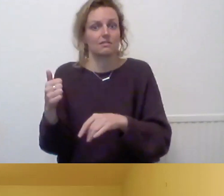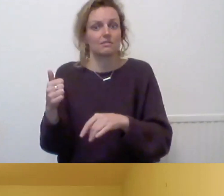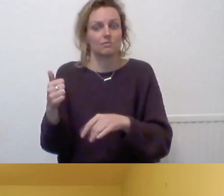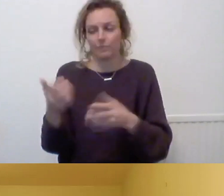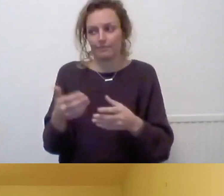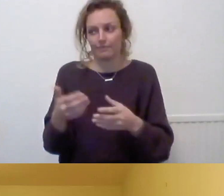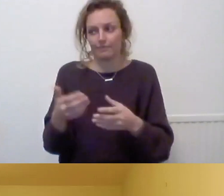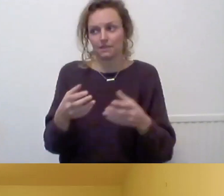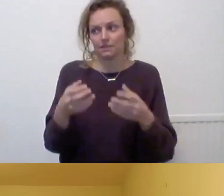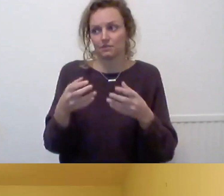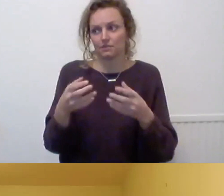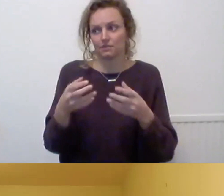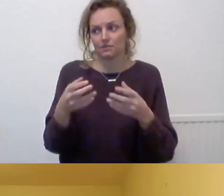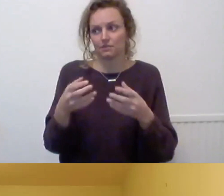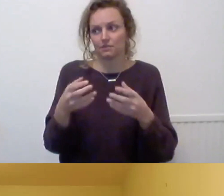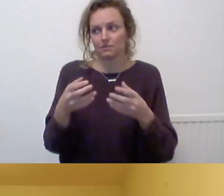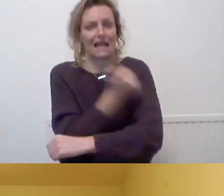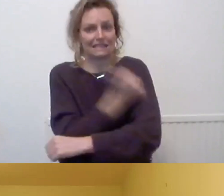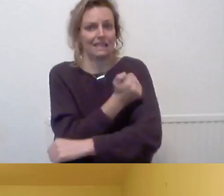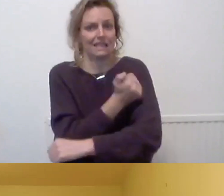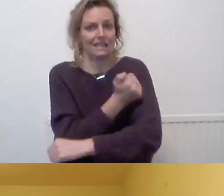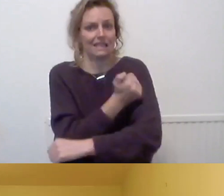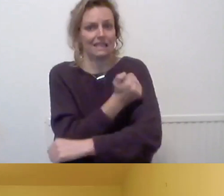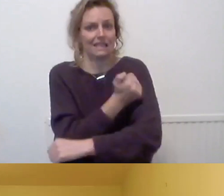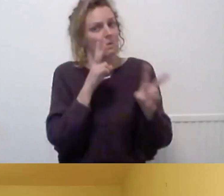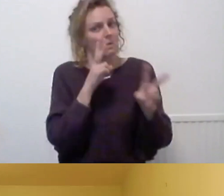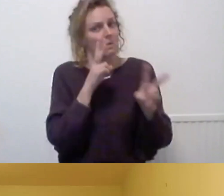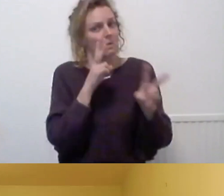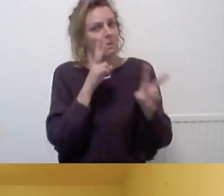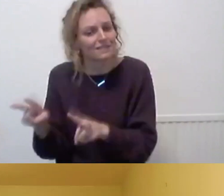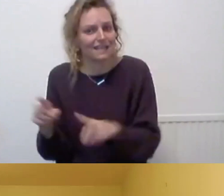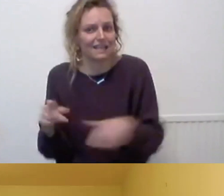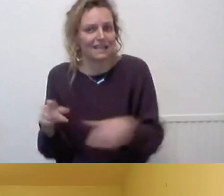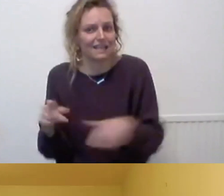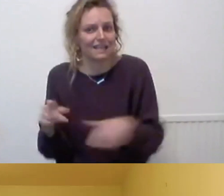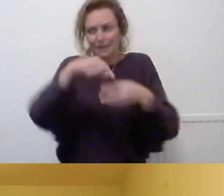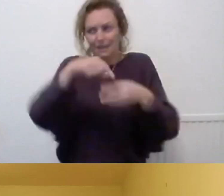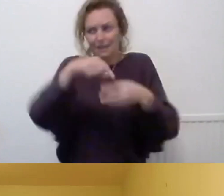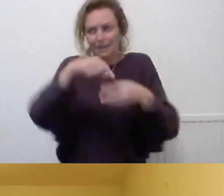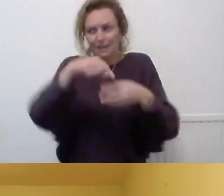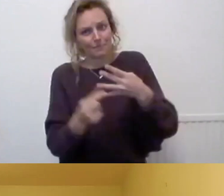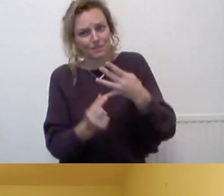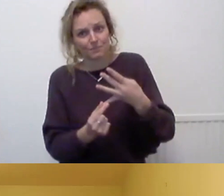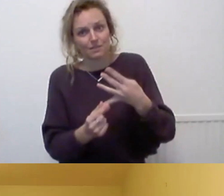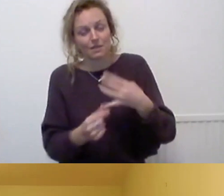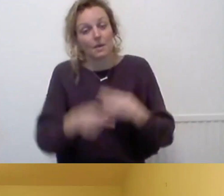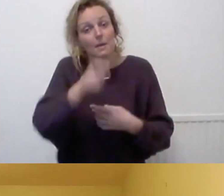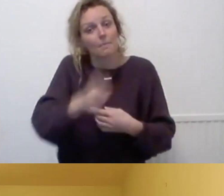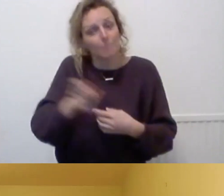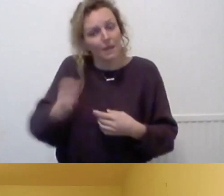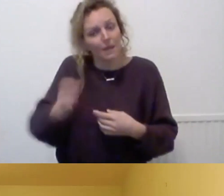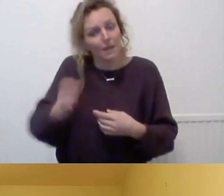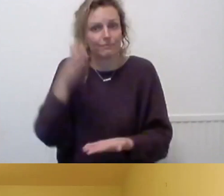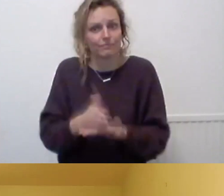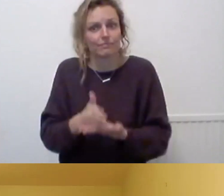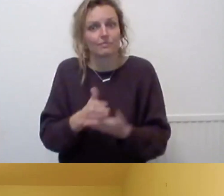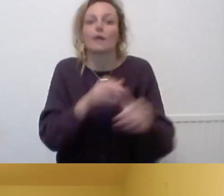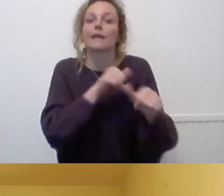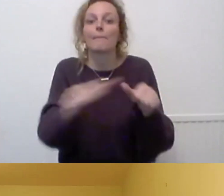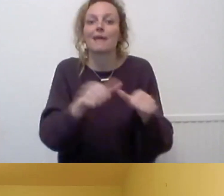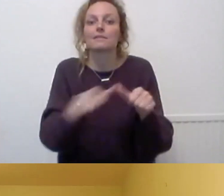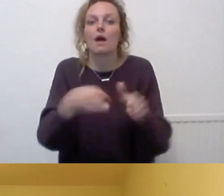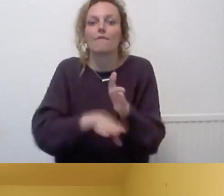With convalescence, rehabilitation, people do recover from this long COVID. However,